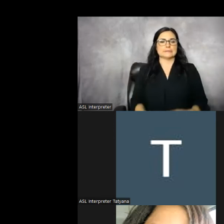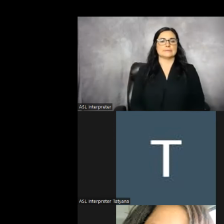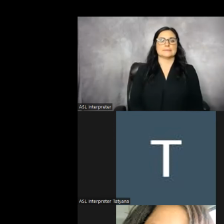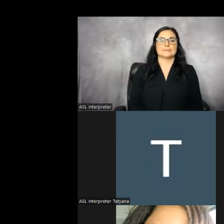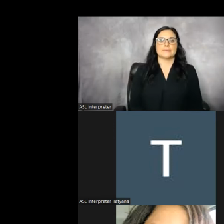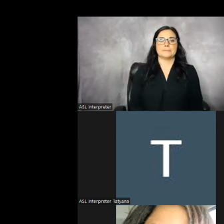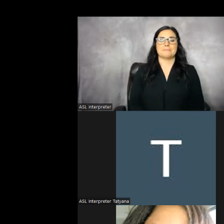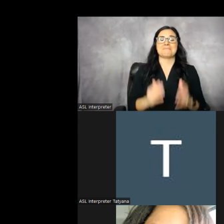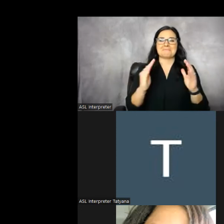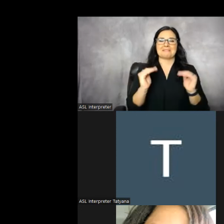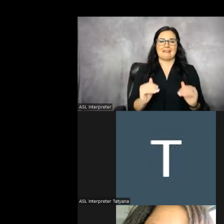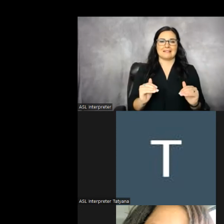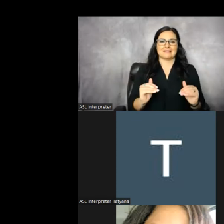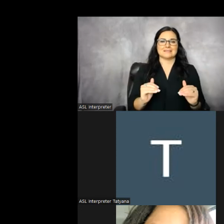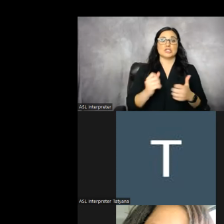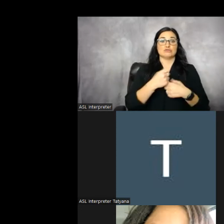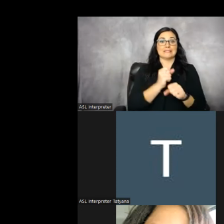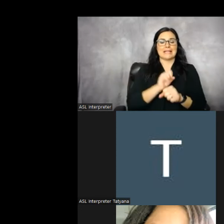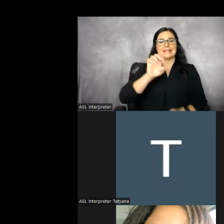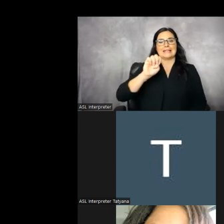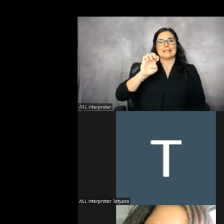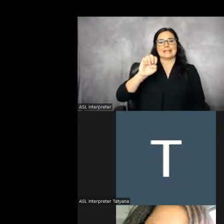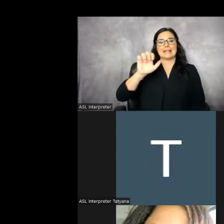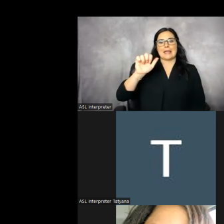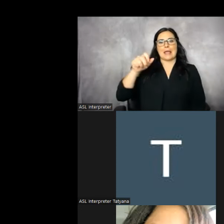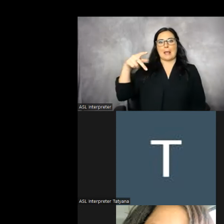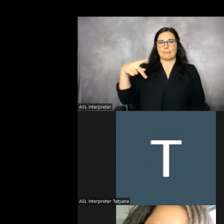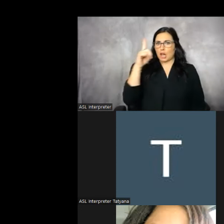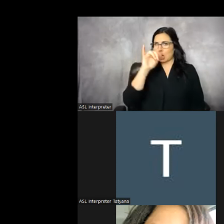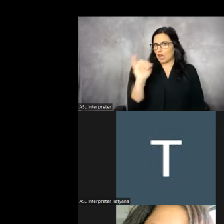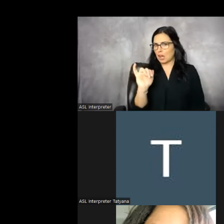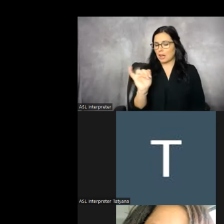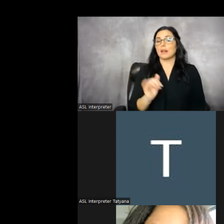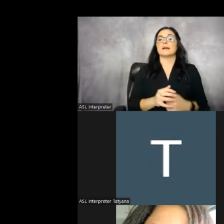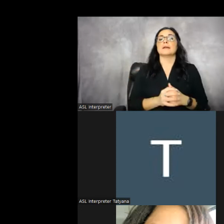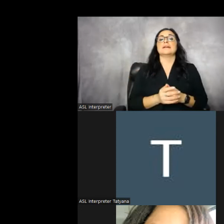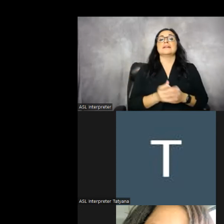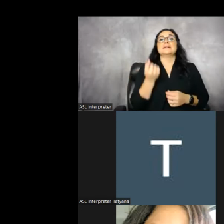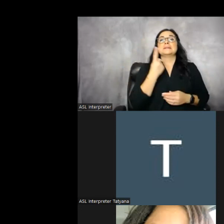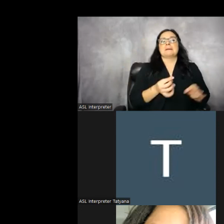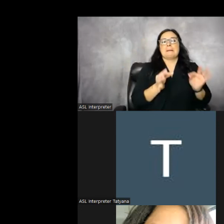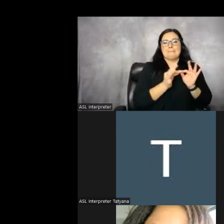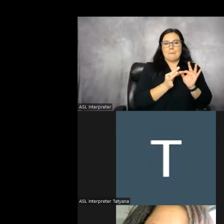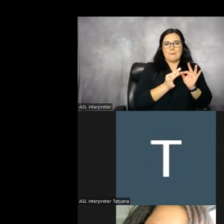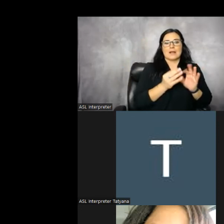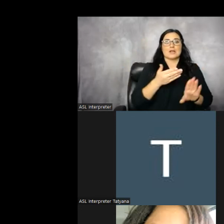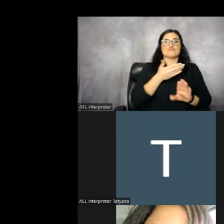Next, we're going to talk about actually creating an EEAAP. And it's important to note the prerequisites,